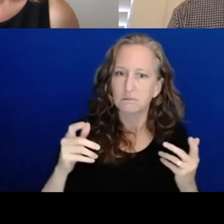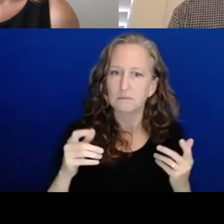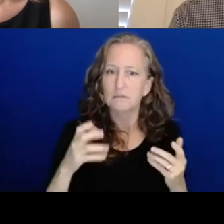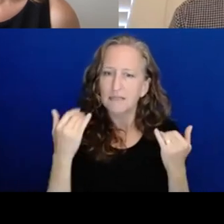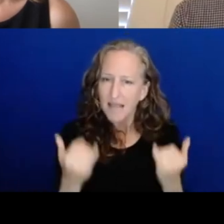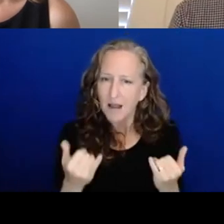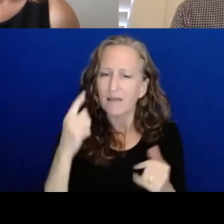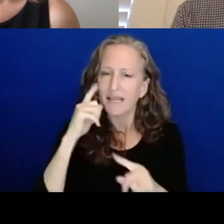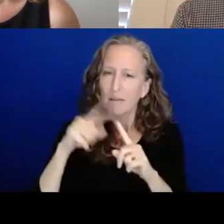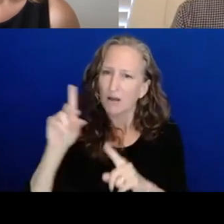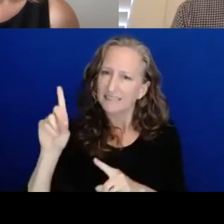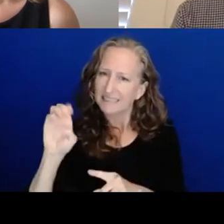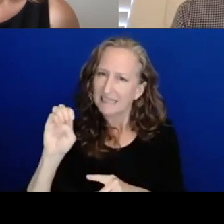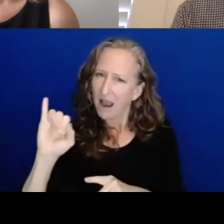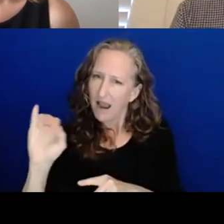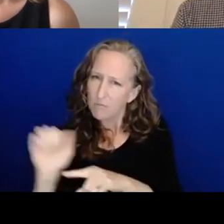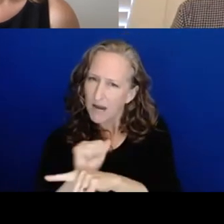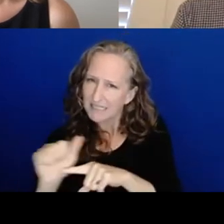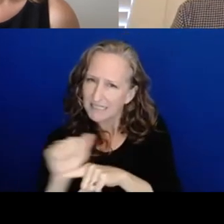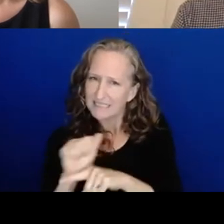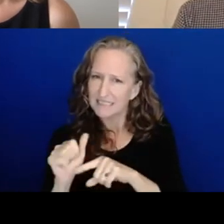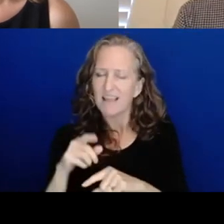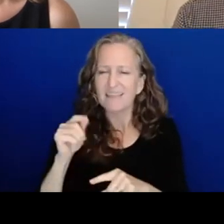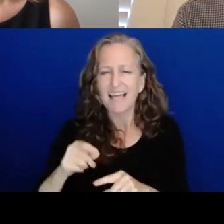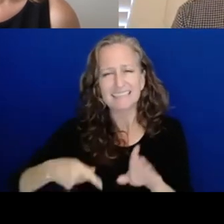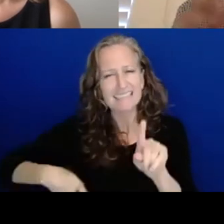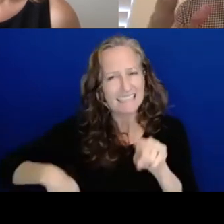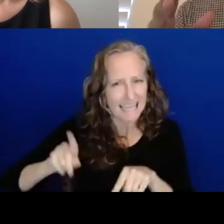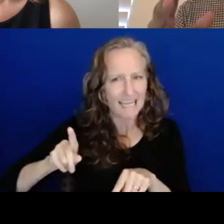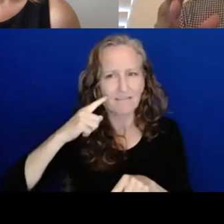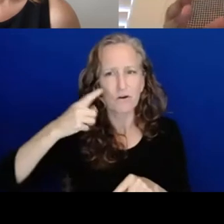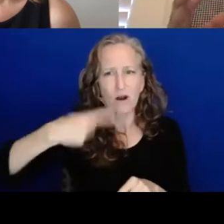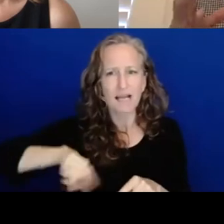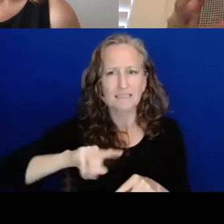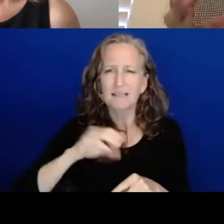practice looks like, this is a necessary kick in the behind for a lot of companies to think